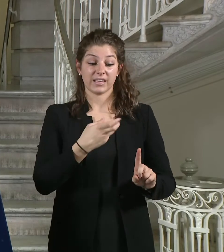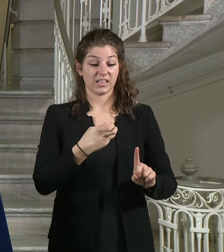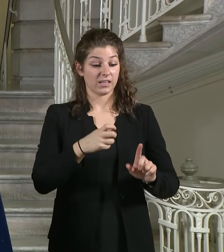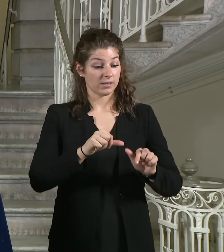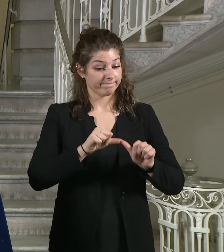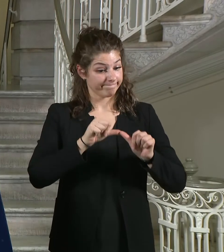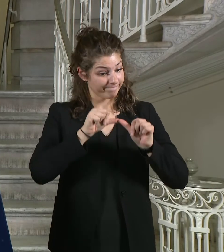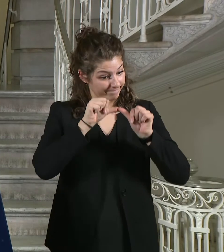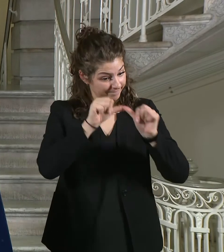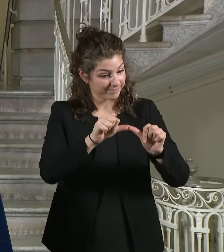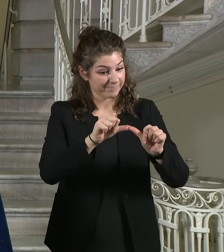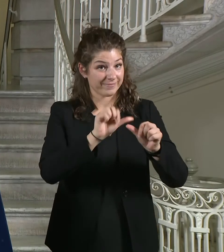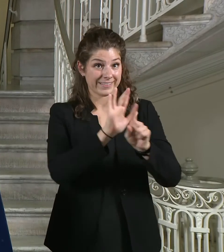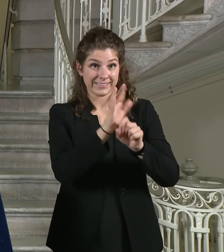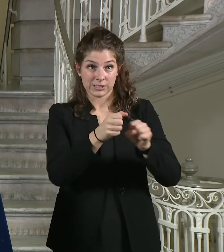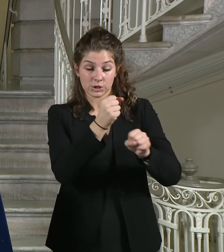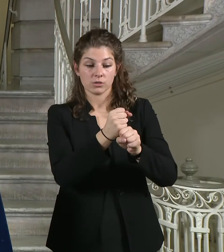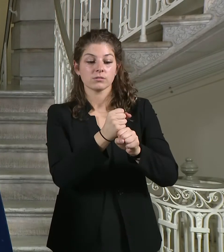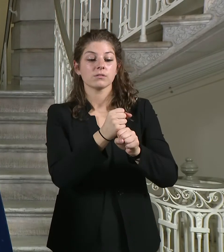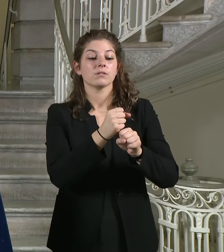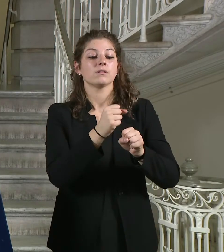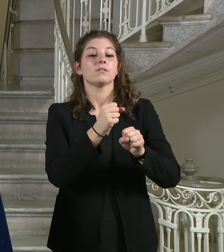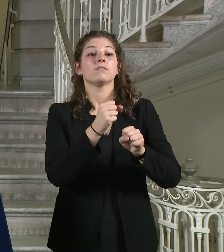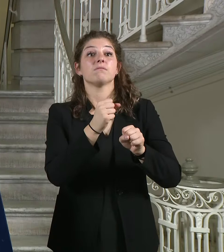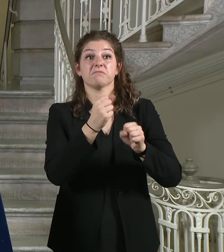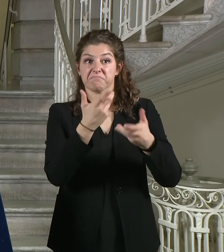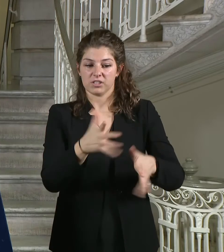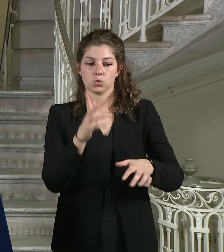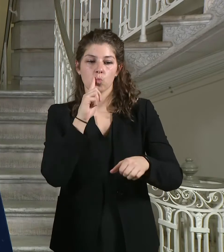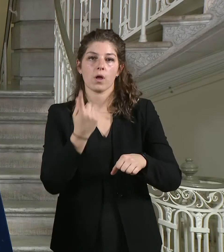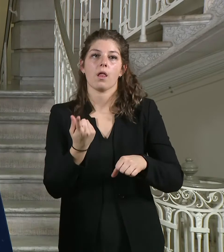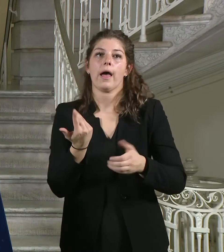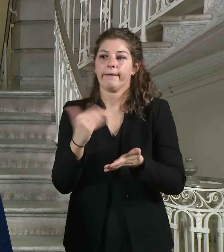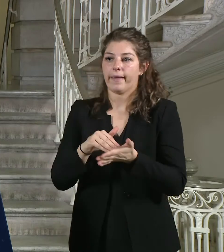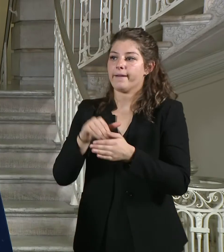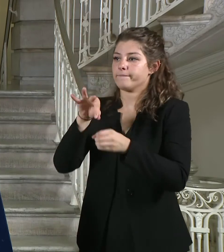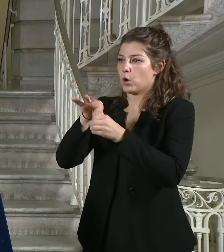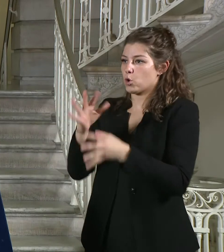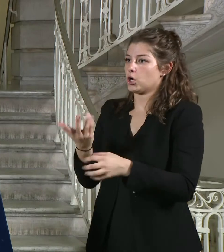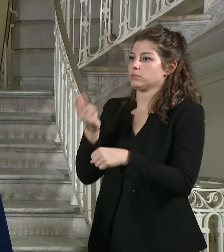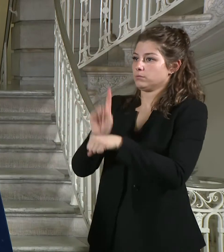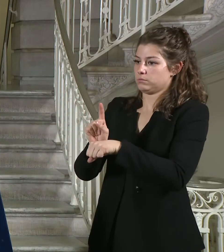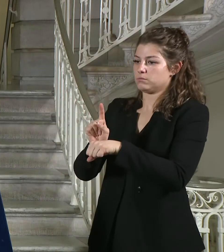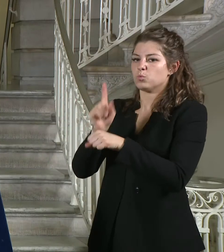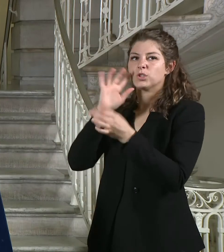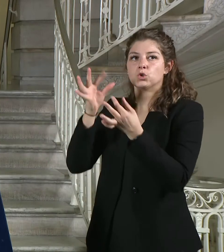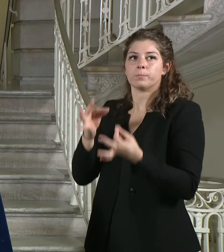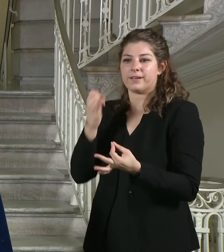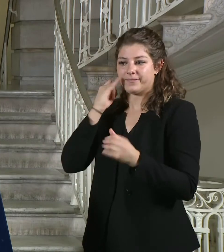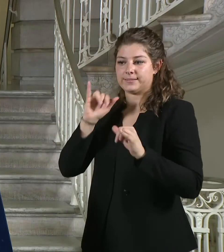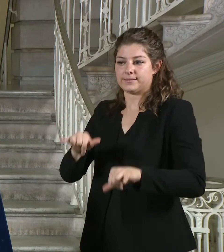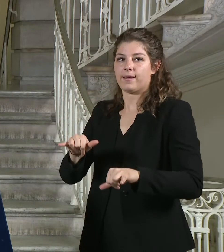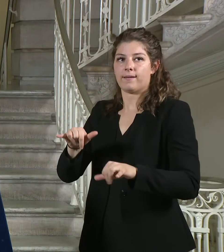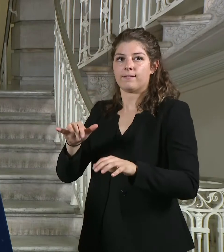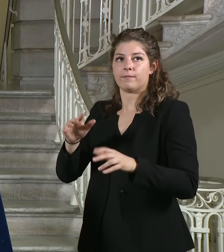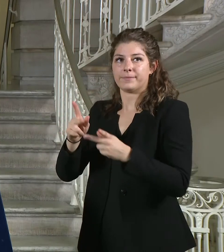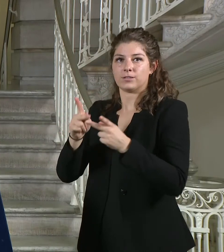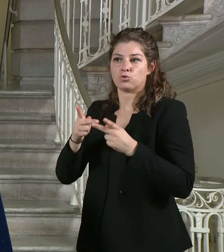BODY WILL DETERMINE WHAT HIS FUTURE IS AND I RESPECT THAT BODY AND THEIR DECISION AND THEN IF HE STAYS THROUGH THE TERM